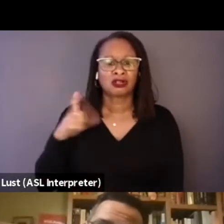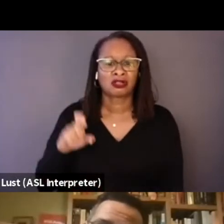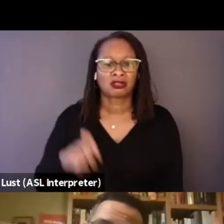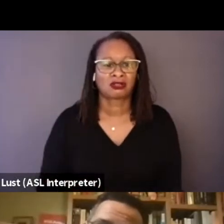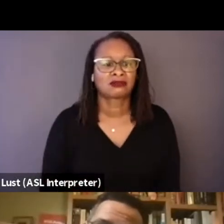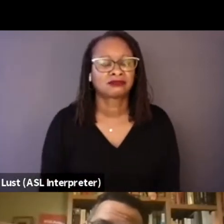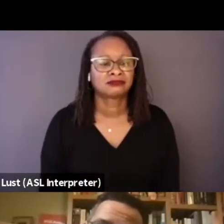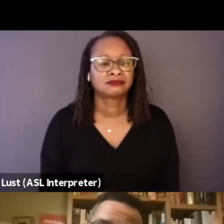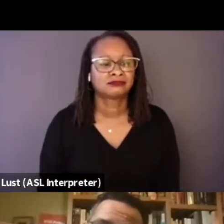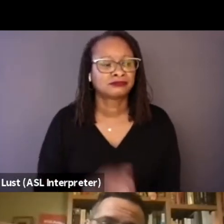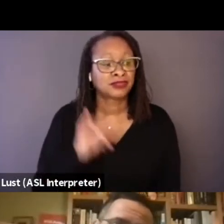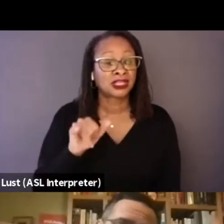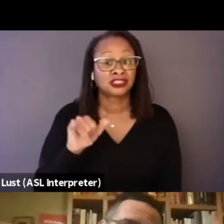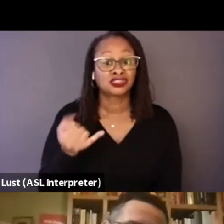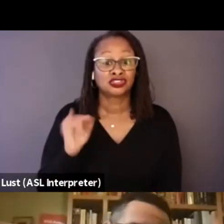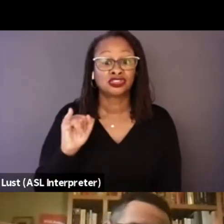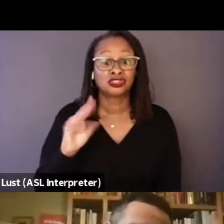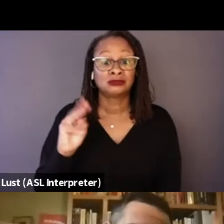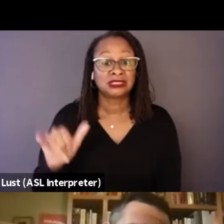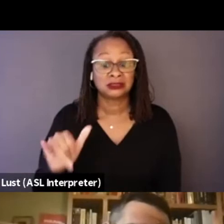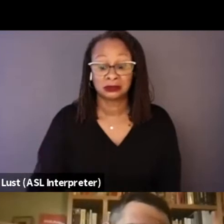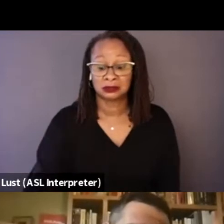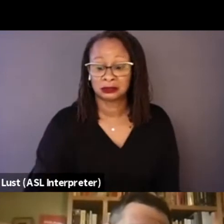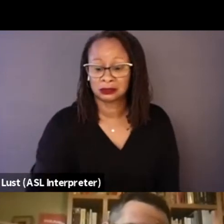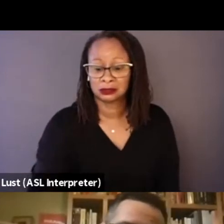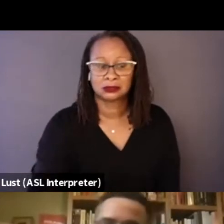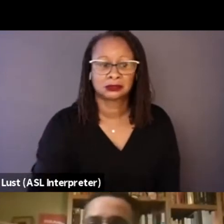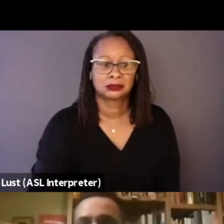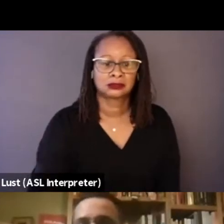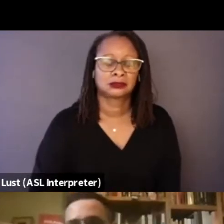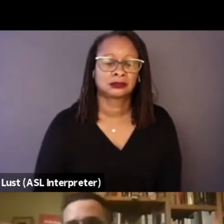And Jimmy, your film moves all over.